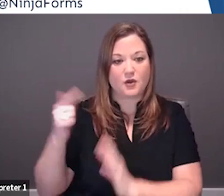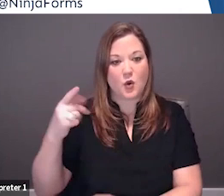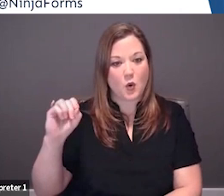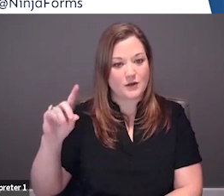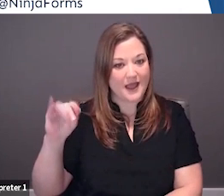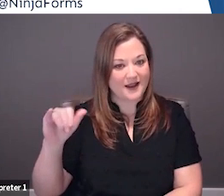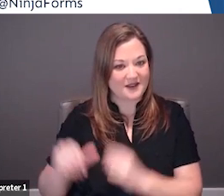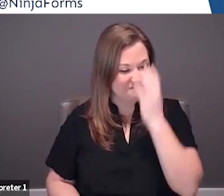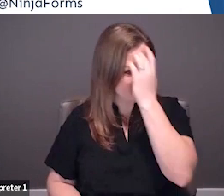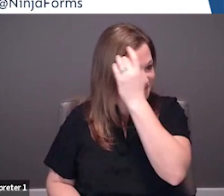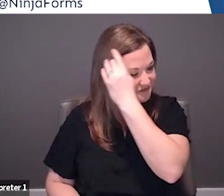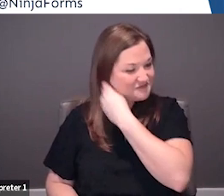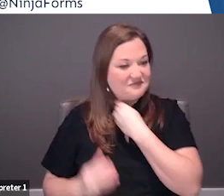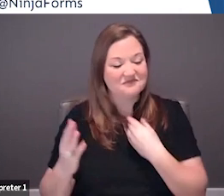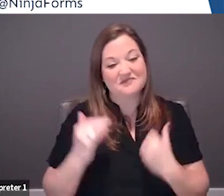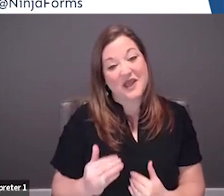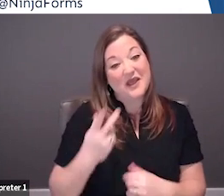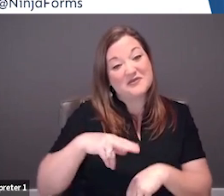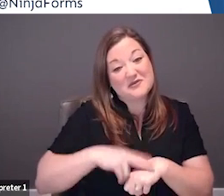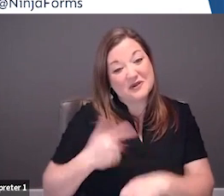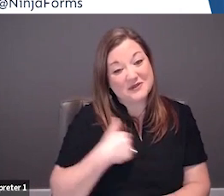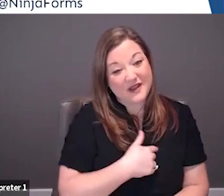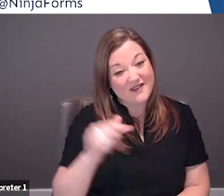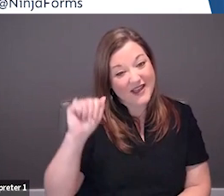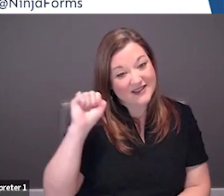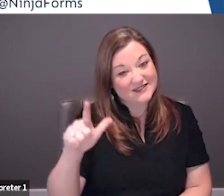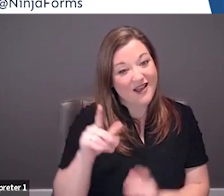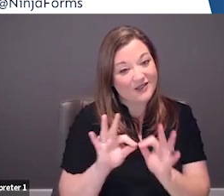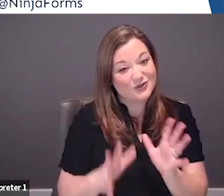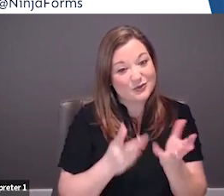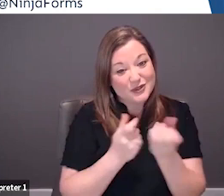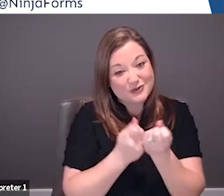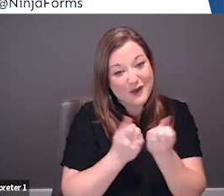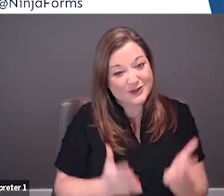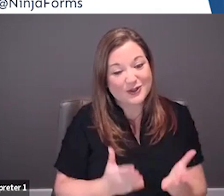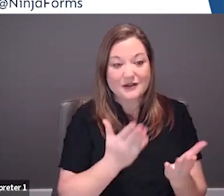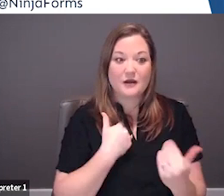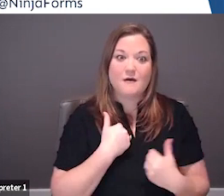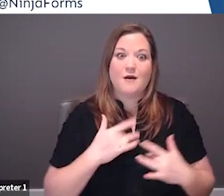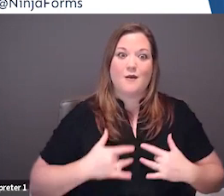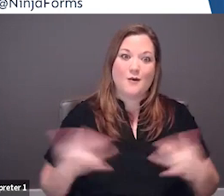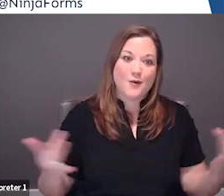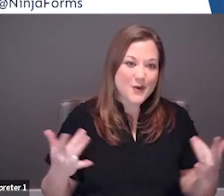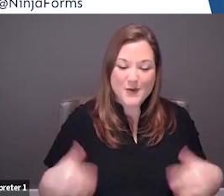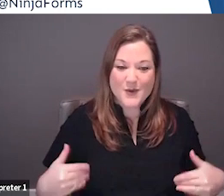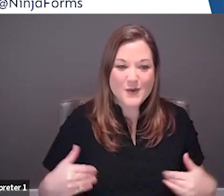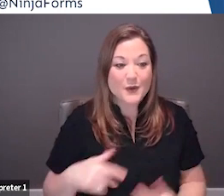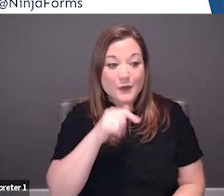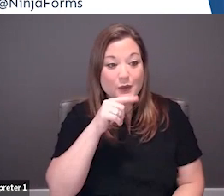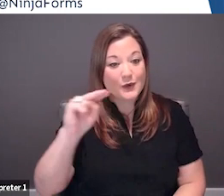Of course, we have our American Sign Language interpretation sponsor today, which I'm so happy about, and that is Ninja Forms.